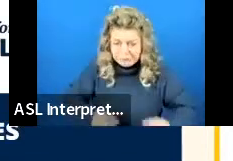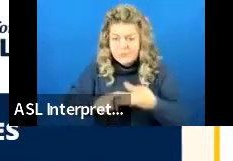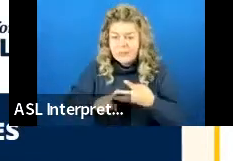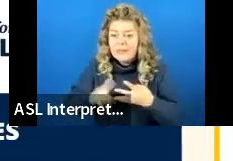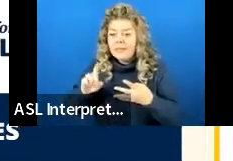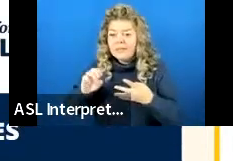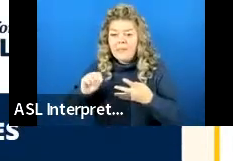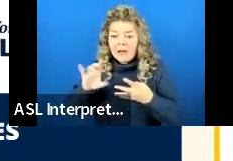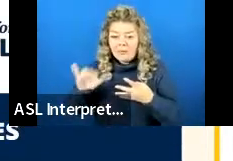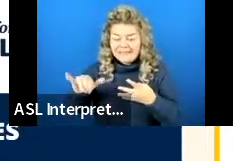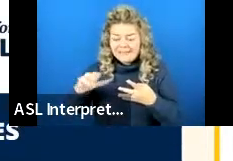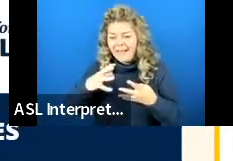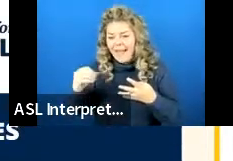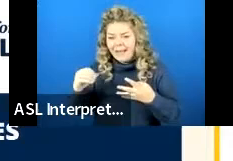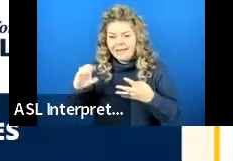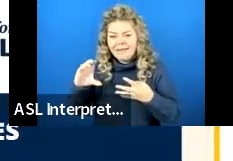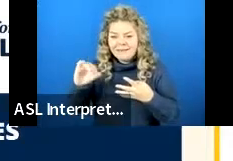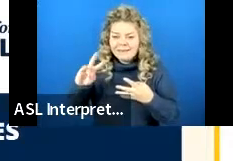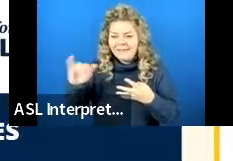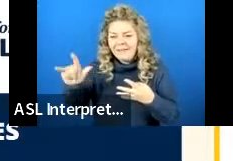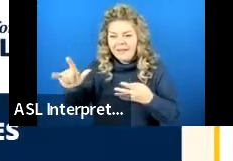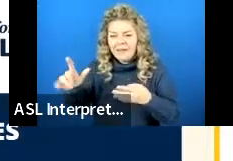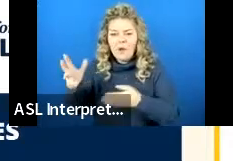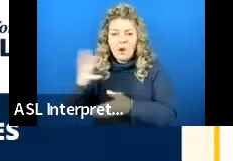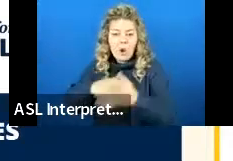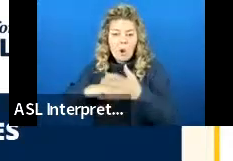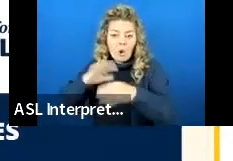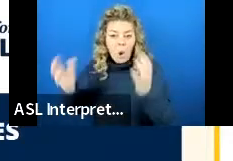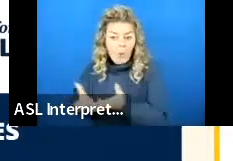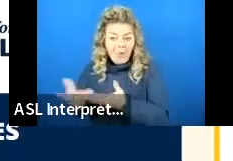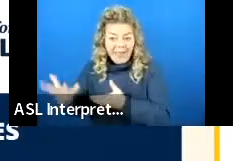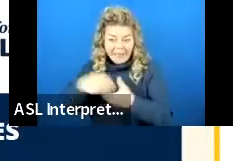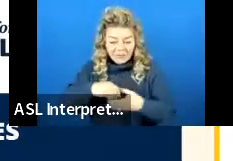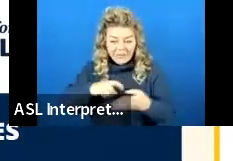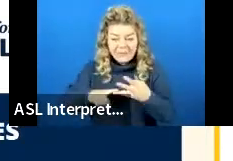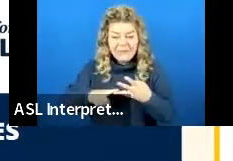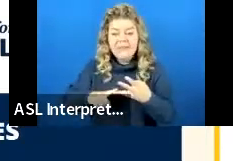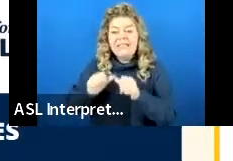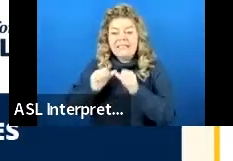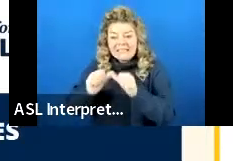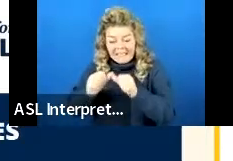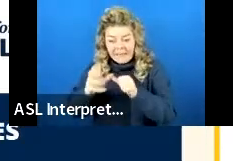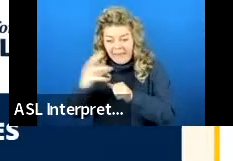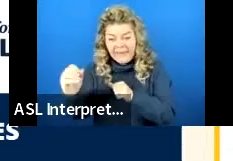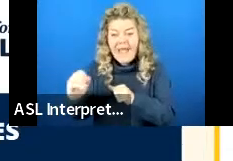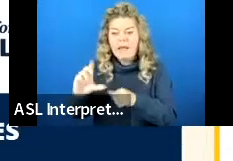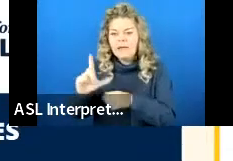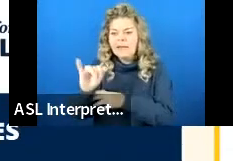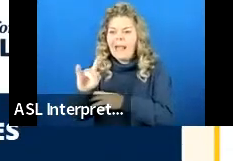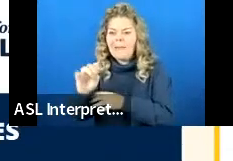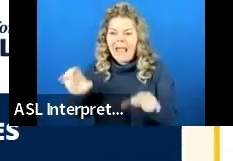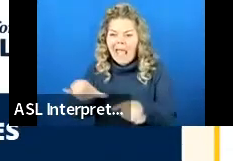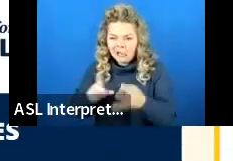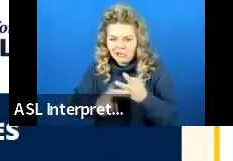and civil, civic and global engagement, sustainability and climate action. And in addition to the priorities